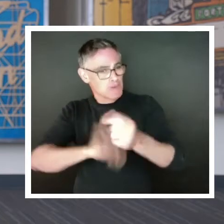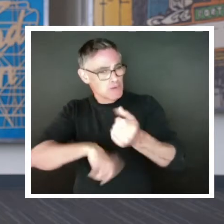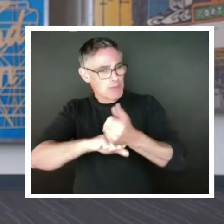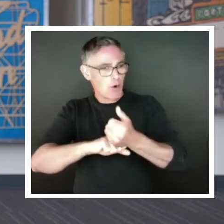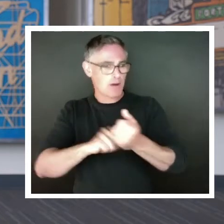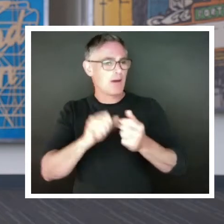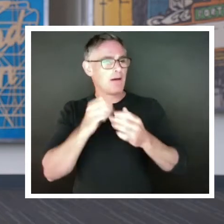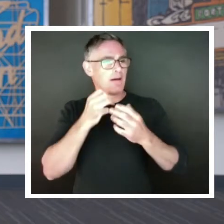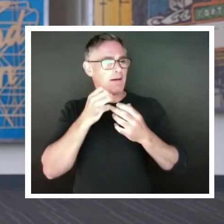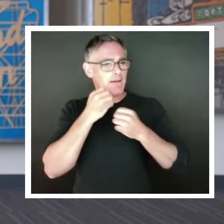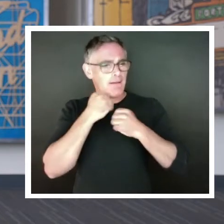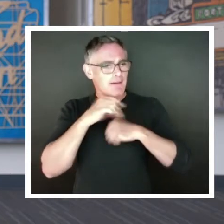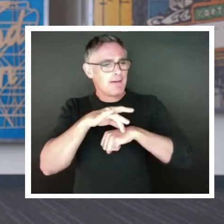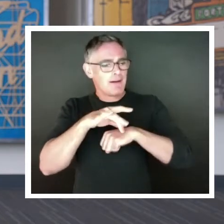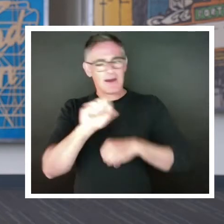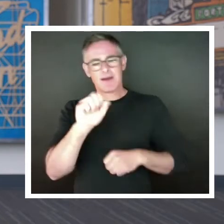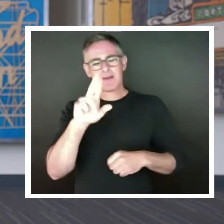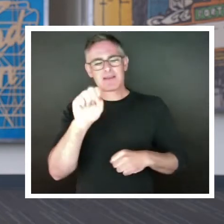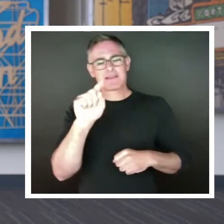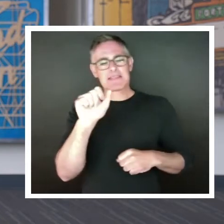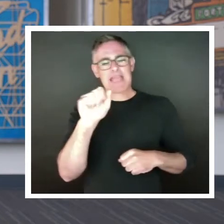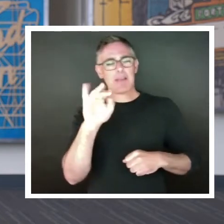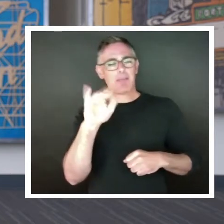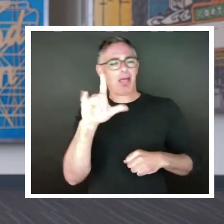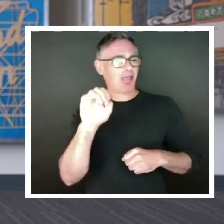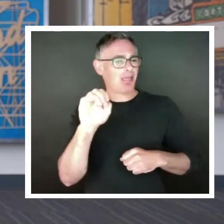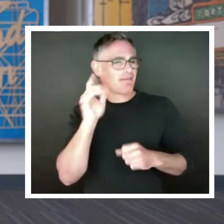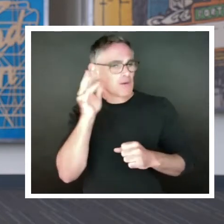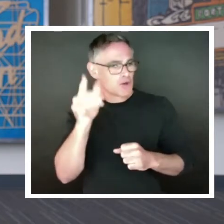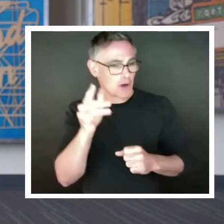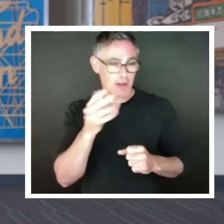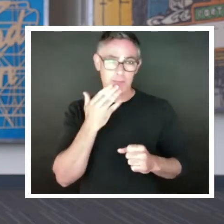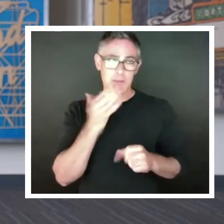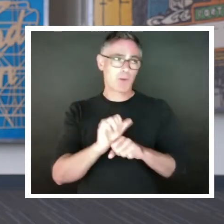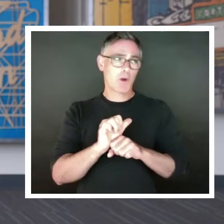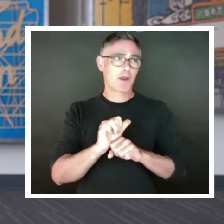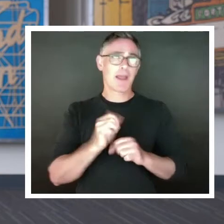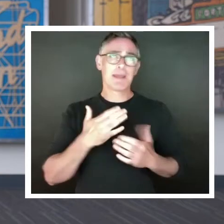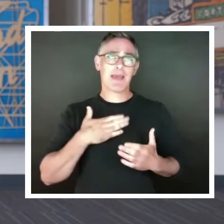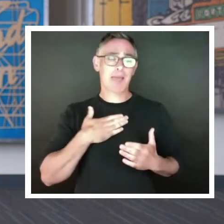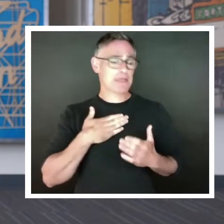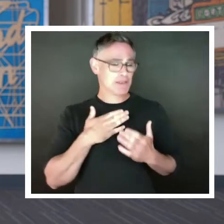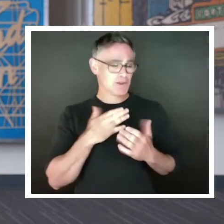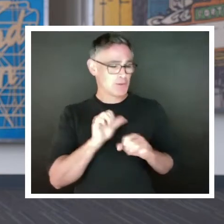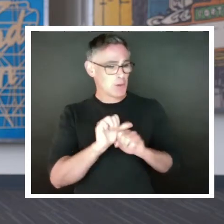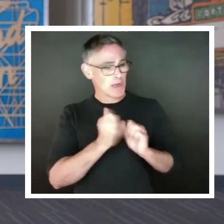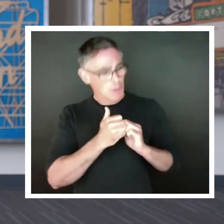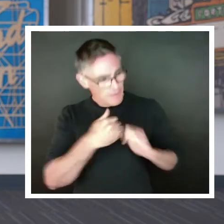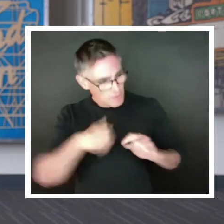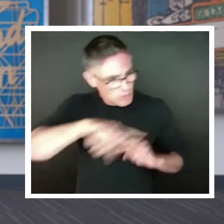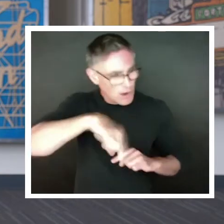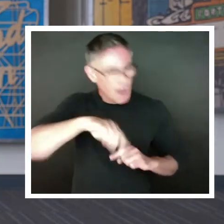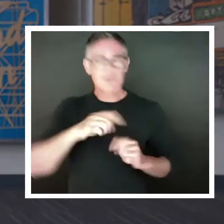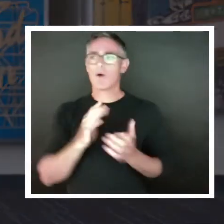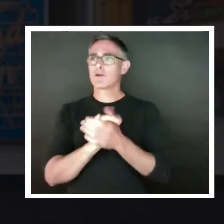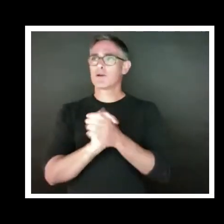it's gonna be work, and I'm proud to be reaching forward alongside you all. Congratulations to all of us. Let's get at it.